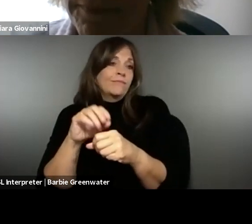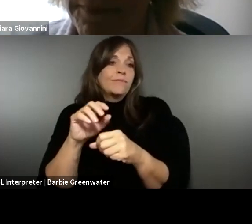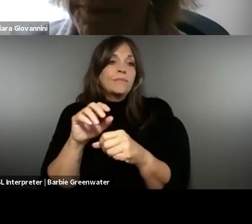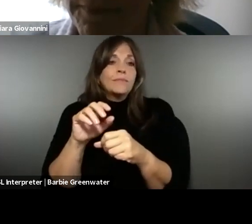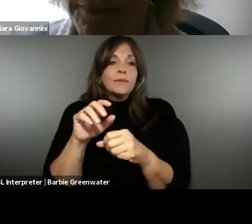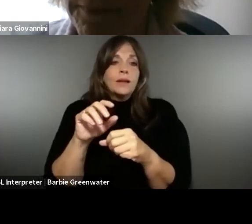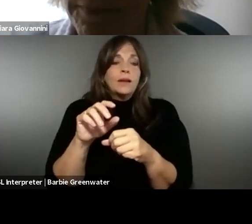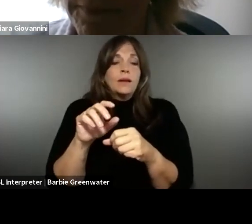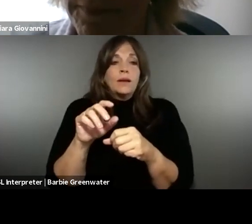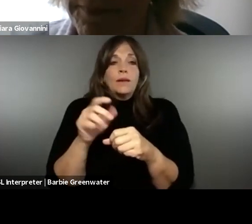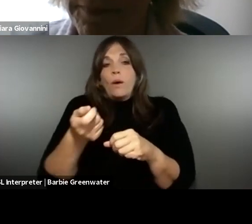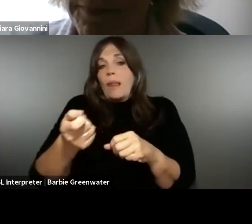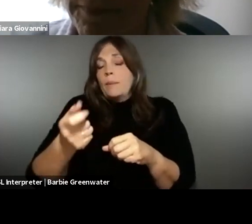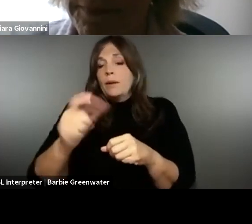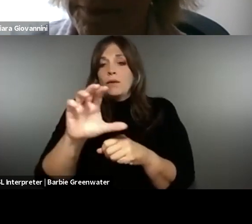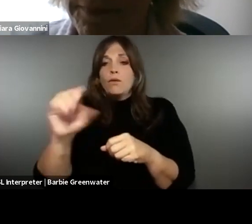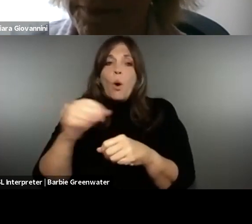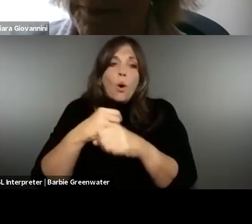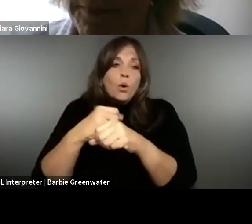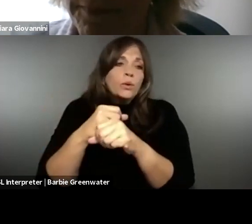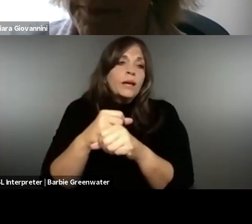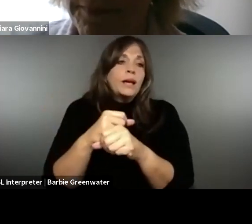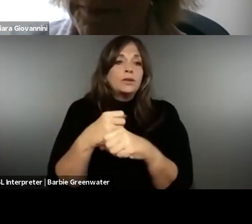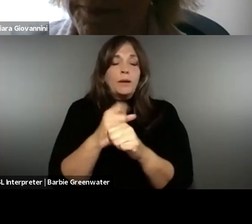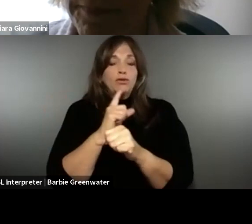we involve end users with disabilities in a better way to ensure that the